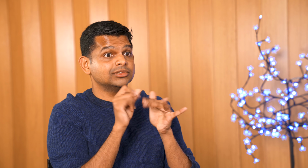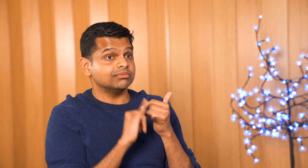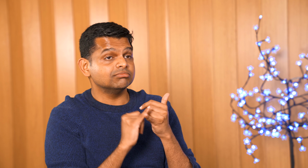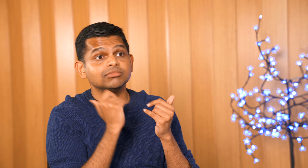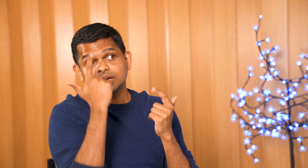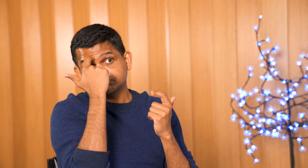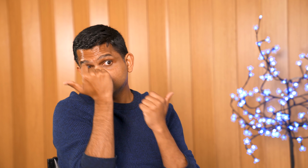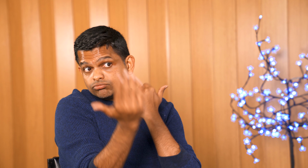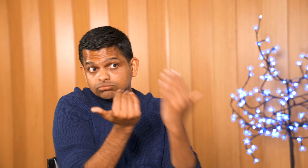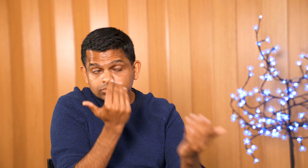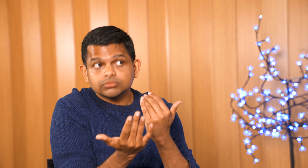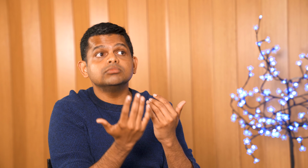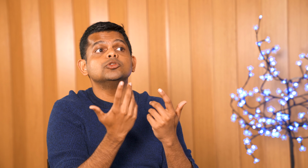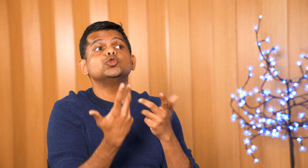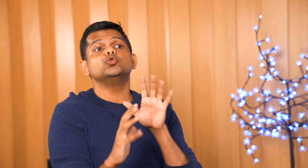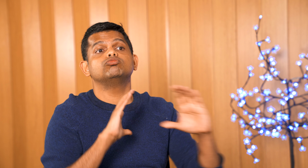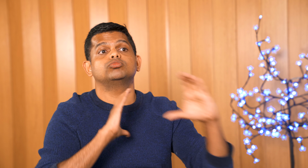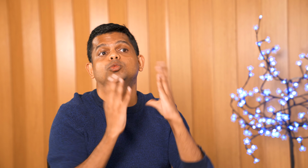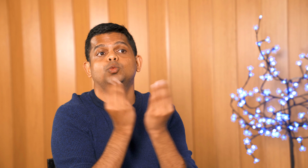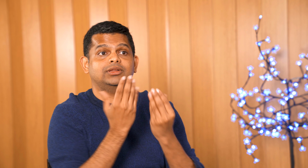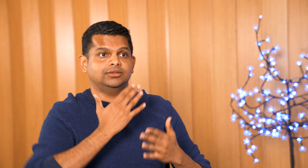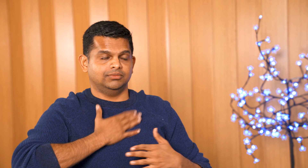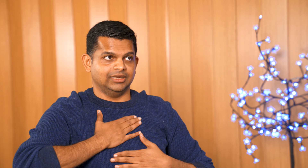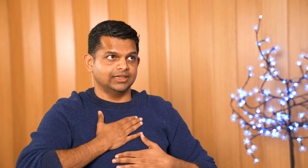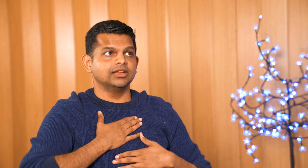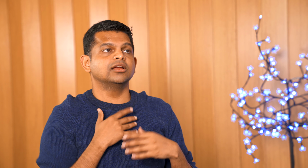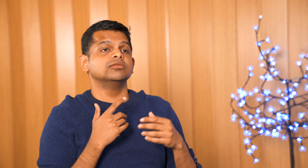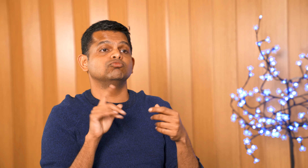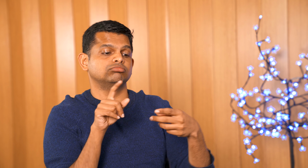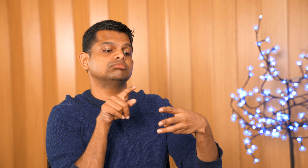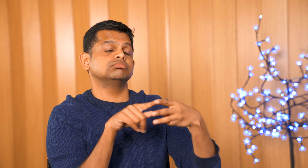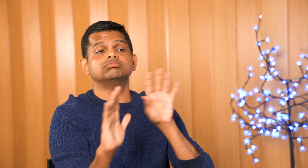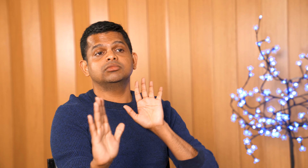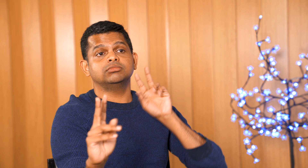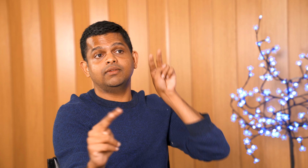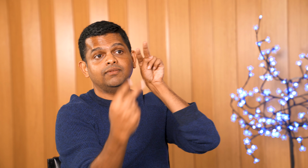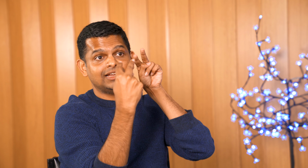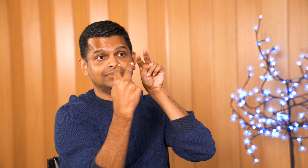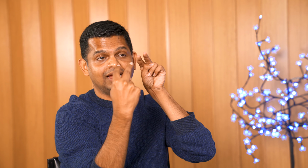with a Deaf person, well, me. It's important that you face me when you want to communicate